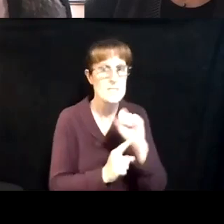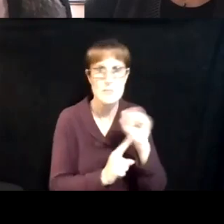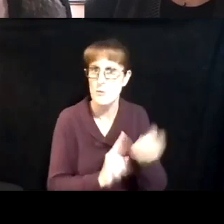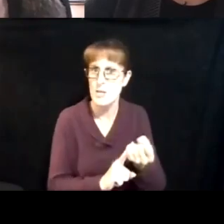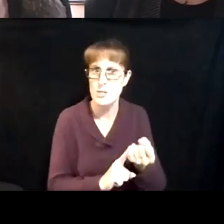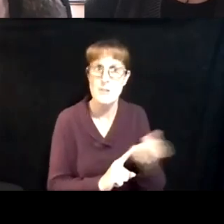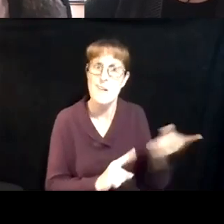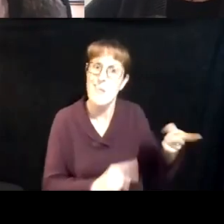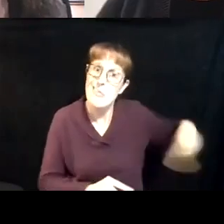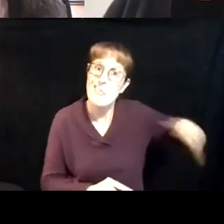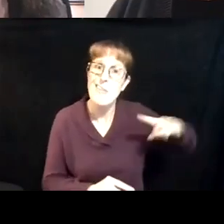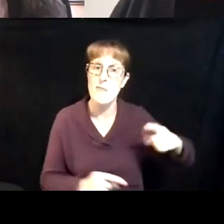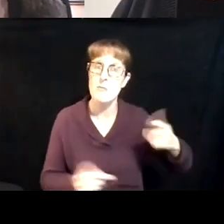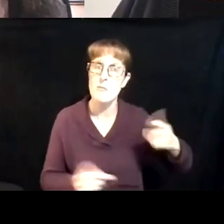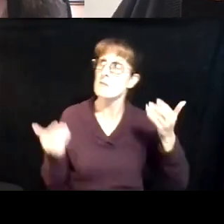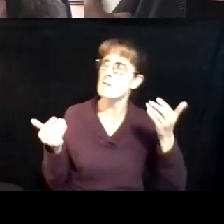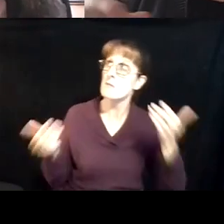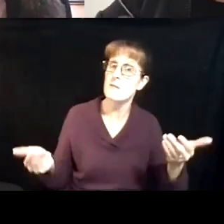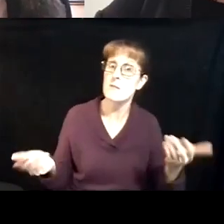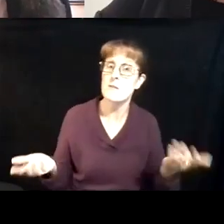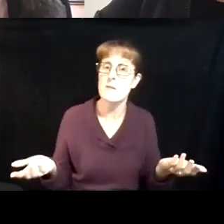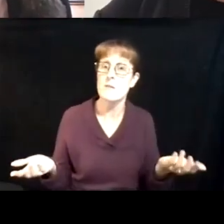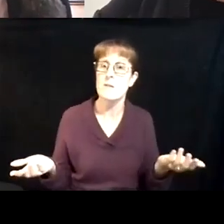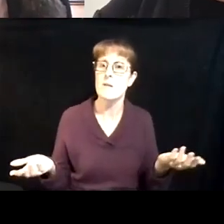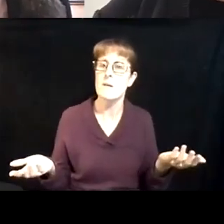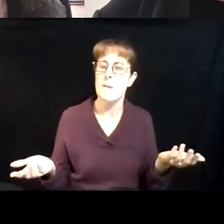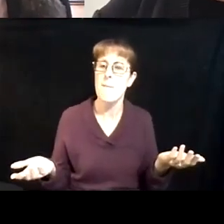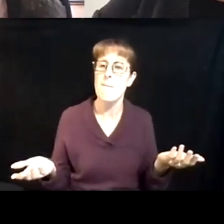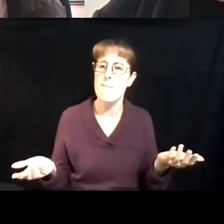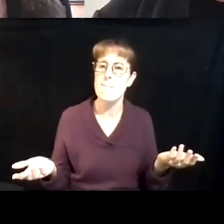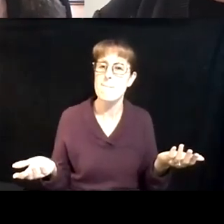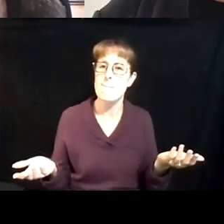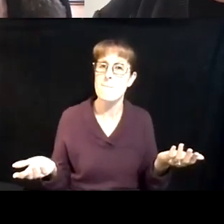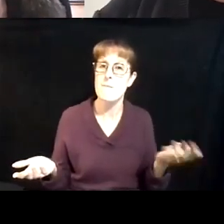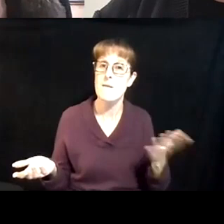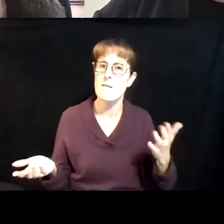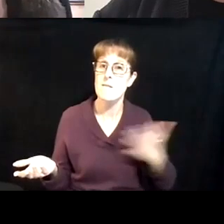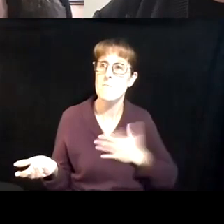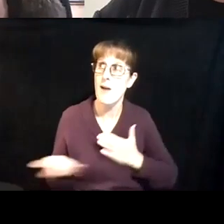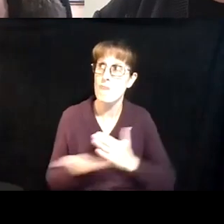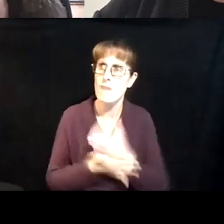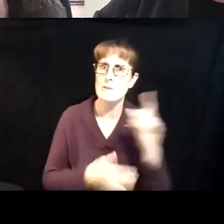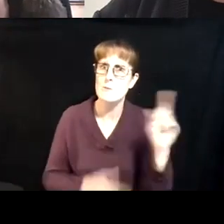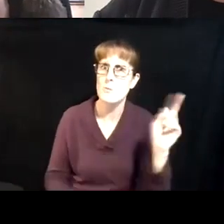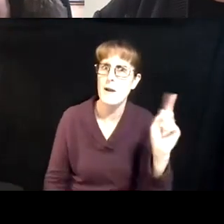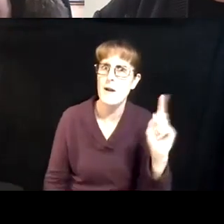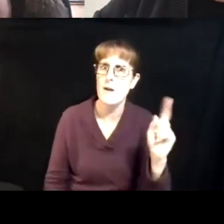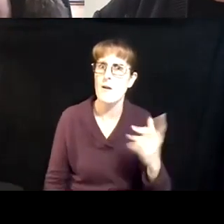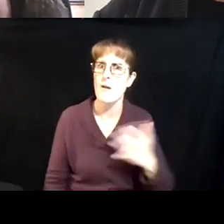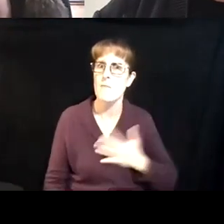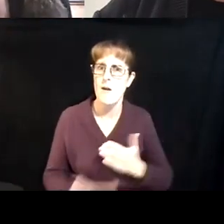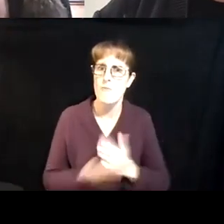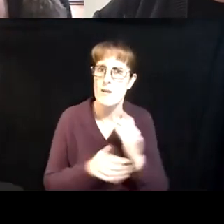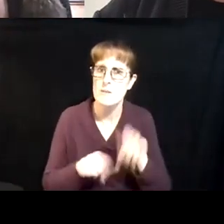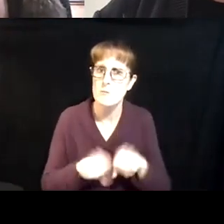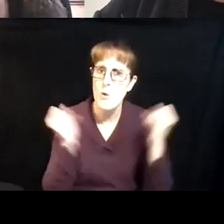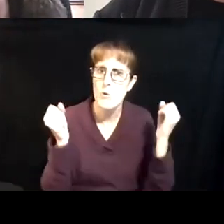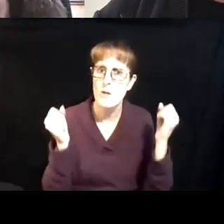significant dramatic rights violations that, and problematic things that happen to people.